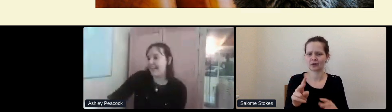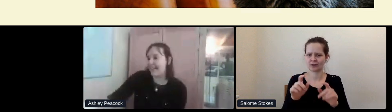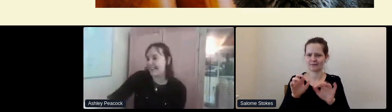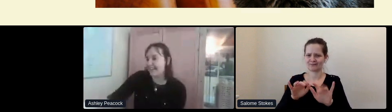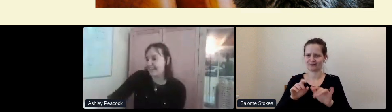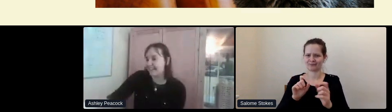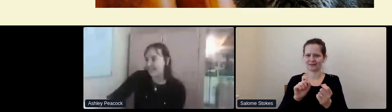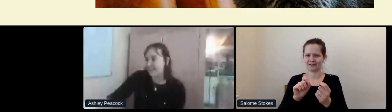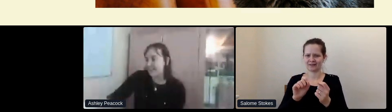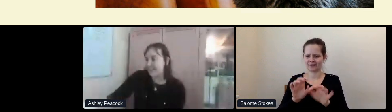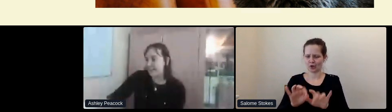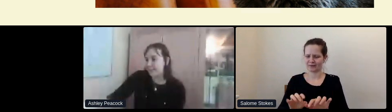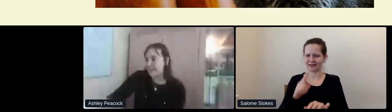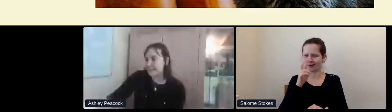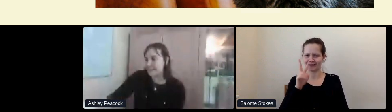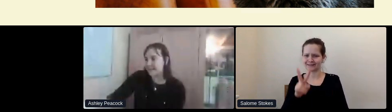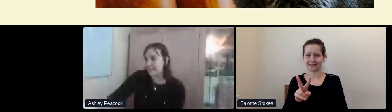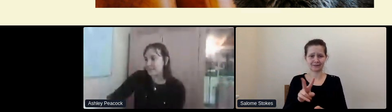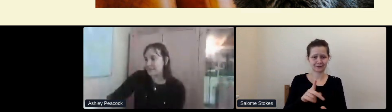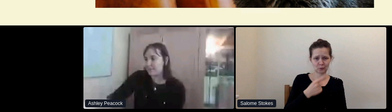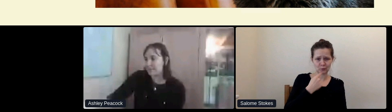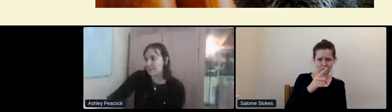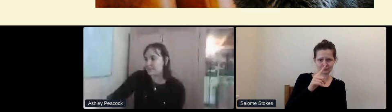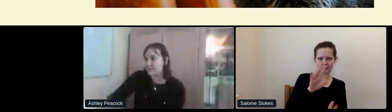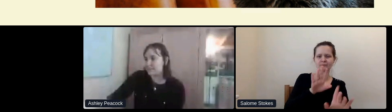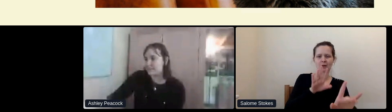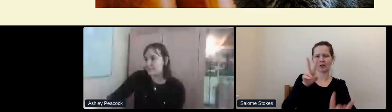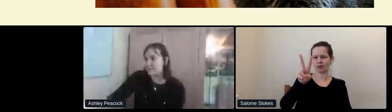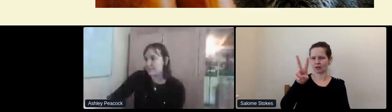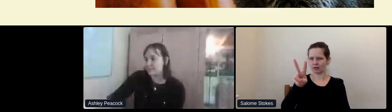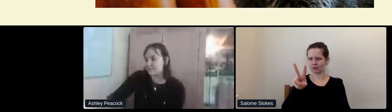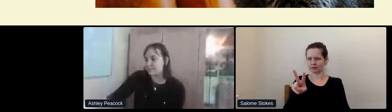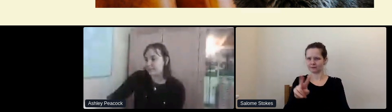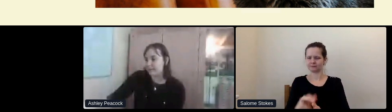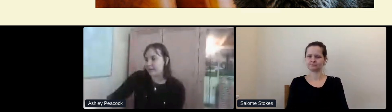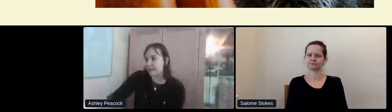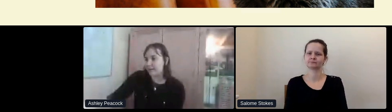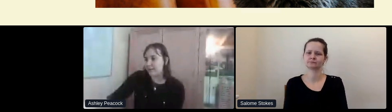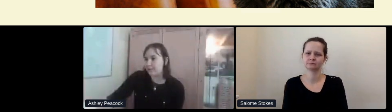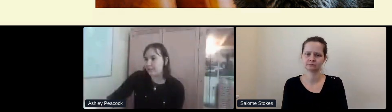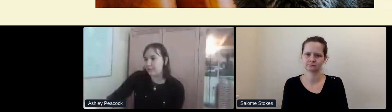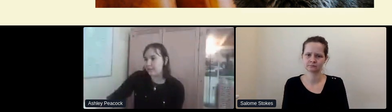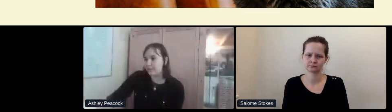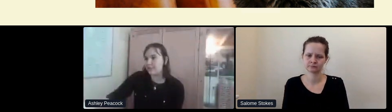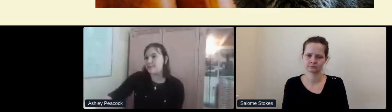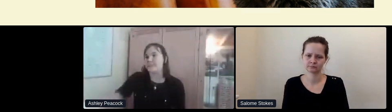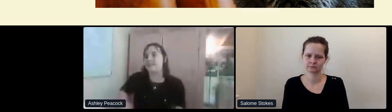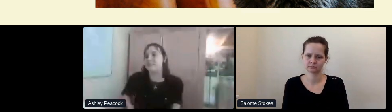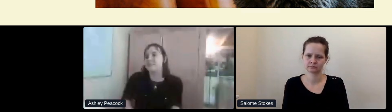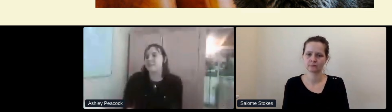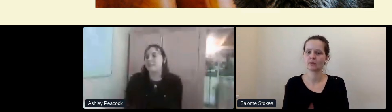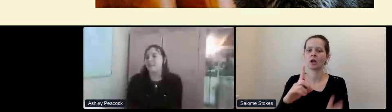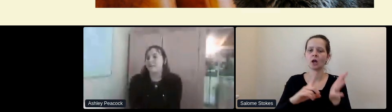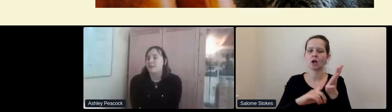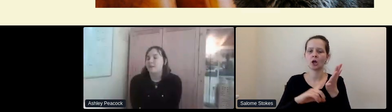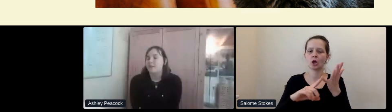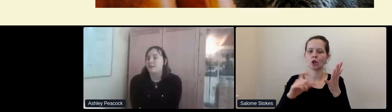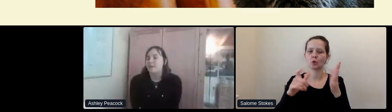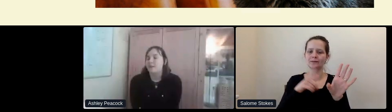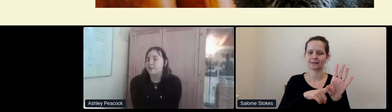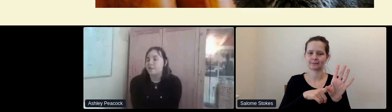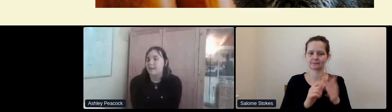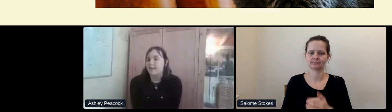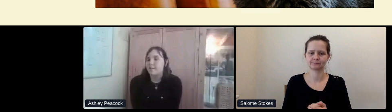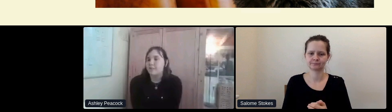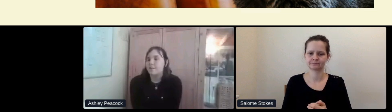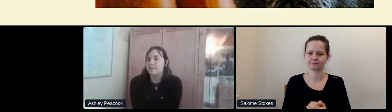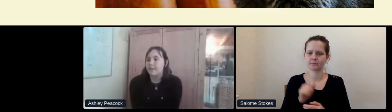I'm going to scan through the top voted questions. Lucy, your question is, do you find